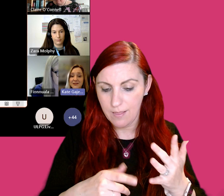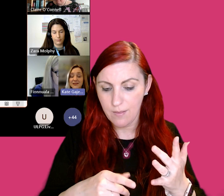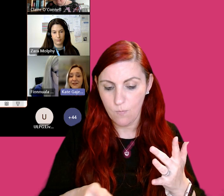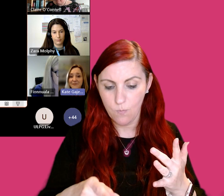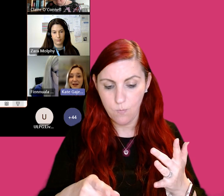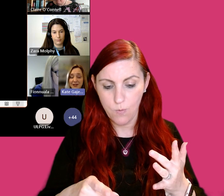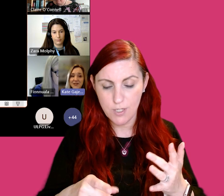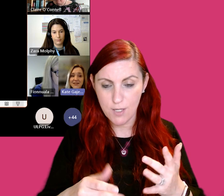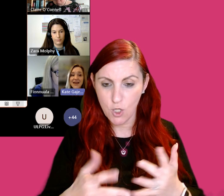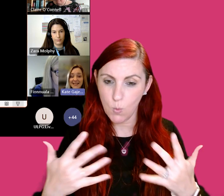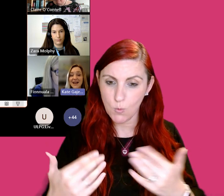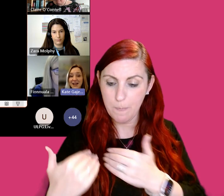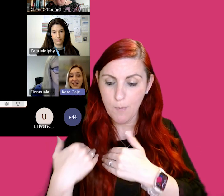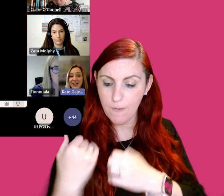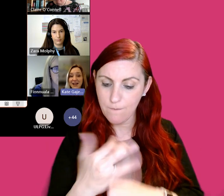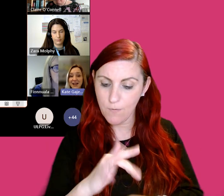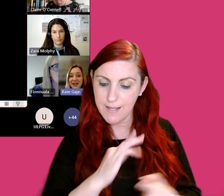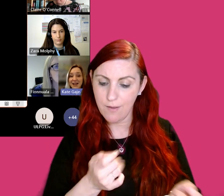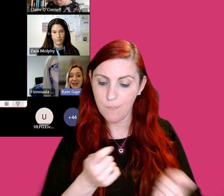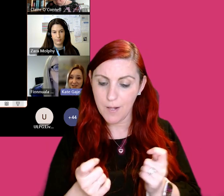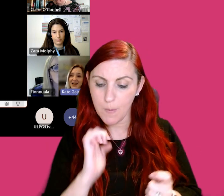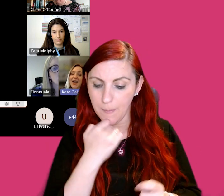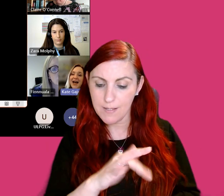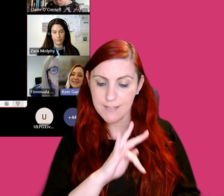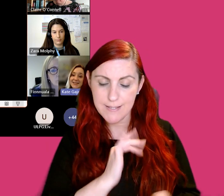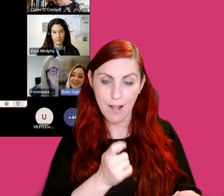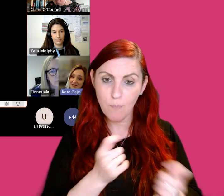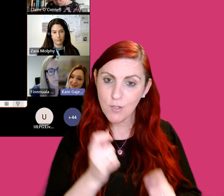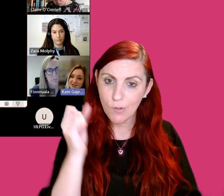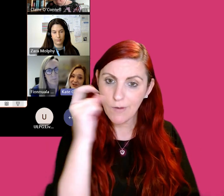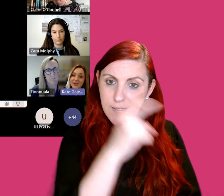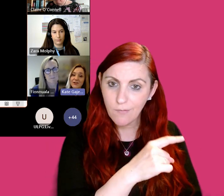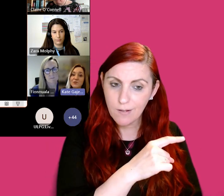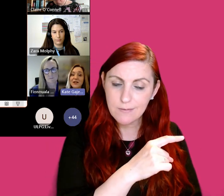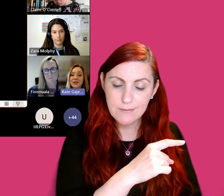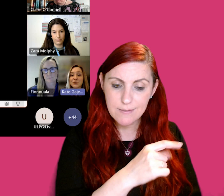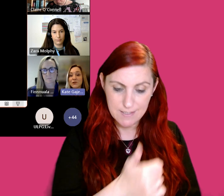because the self-management is actually hard and diabetes distress can also be linked to